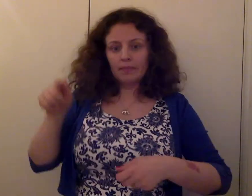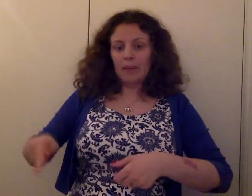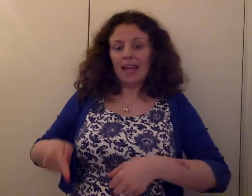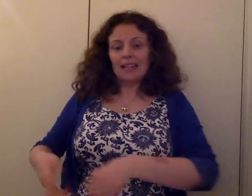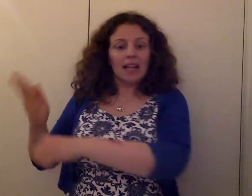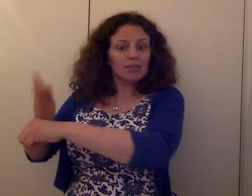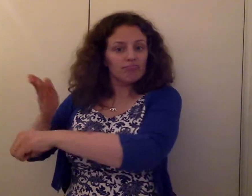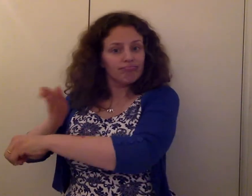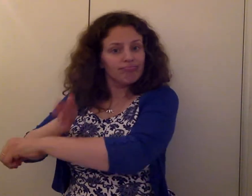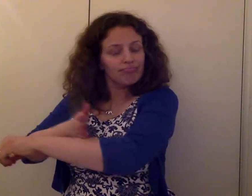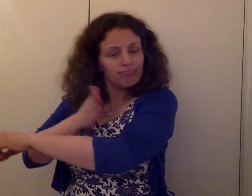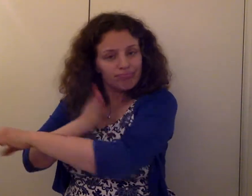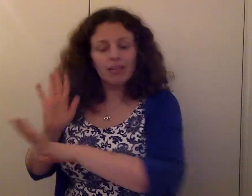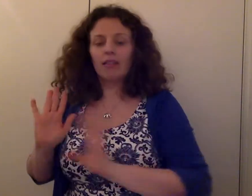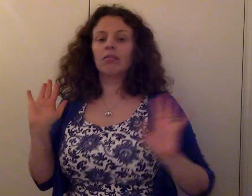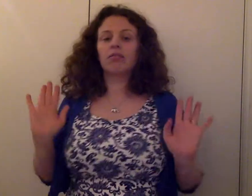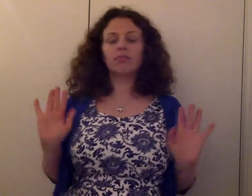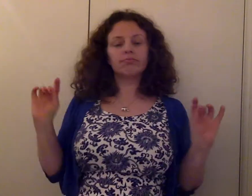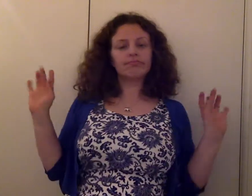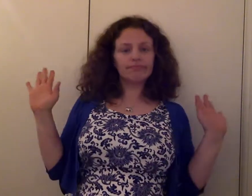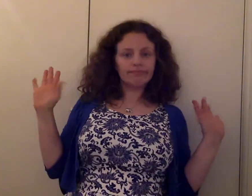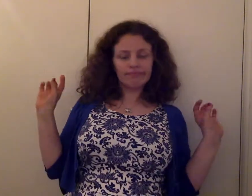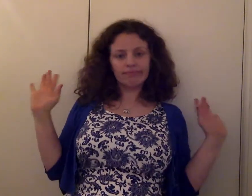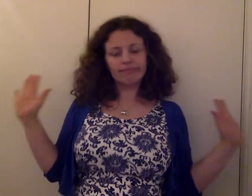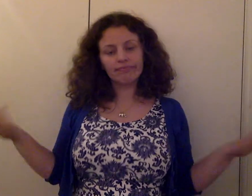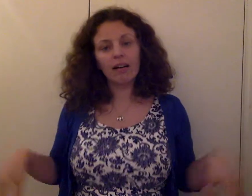Chopping, that's it.